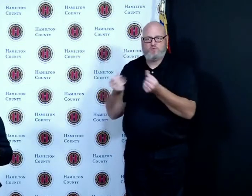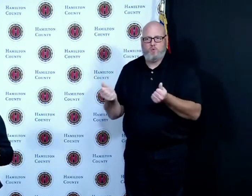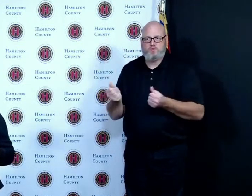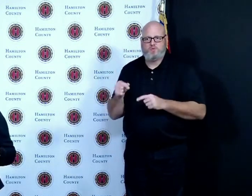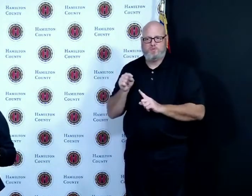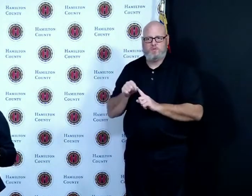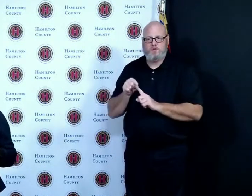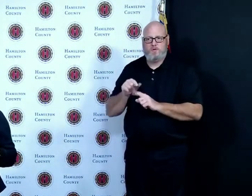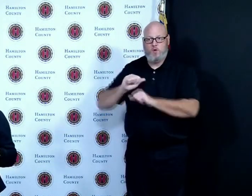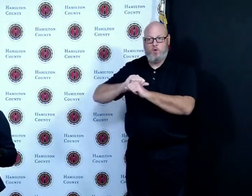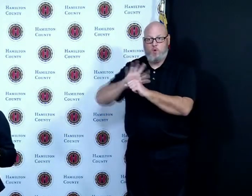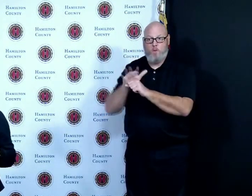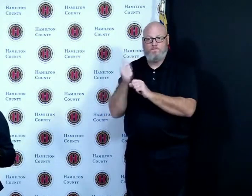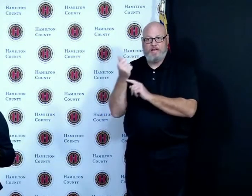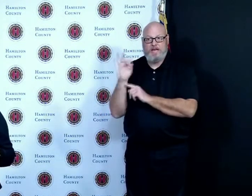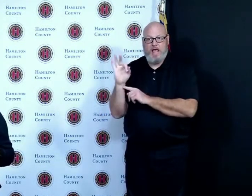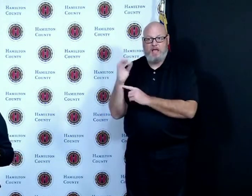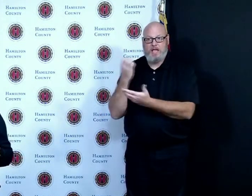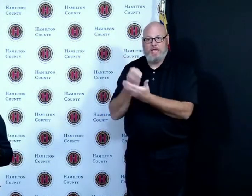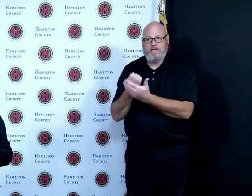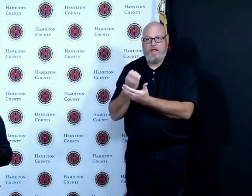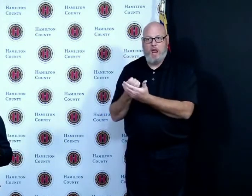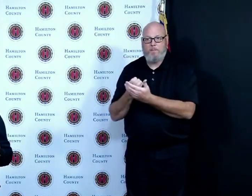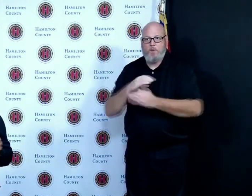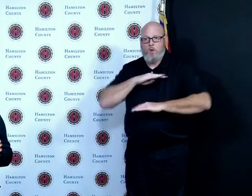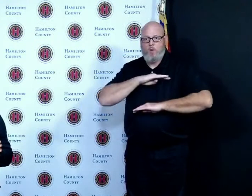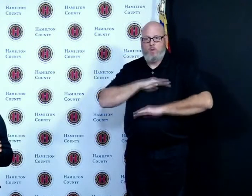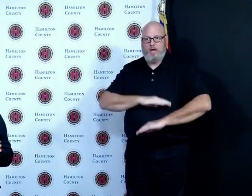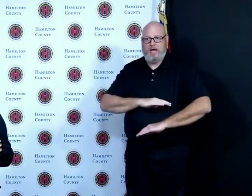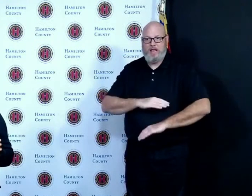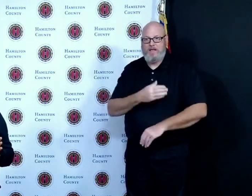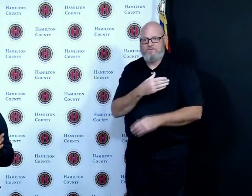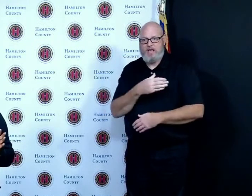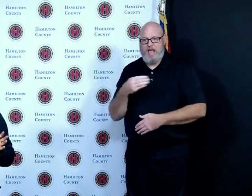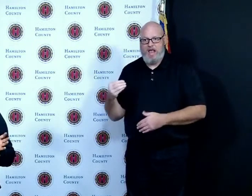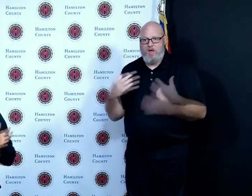unfortunately having to do that we're also looking at navigators to help with small businesses